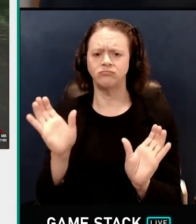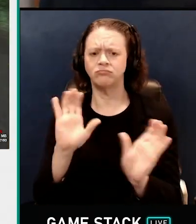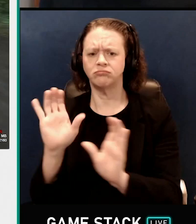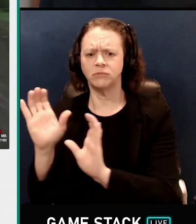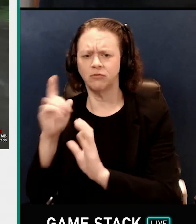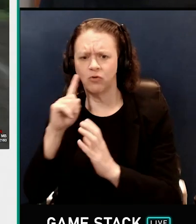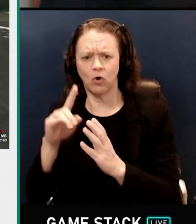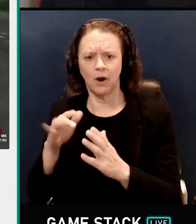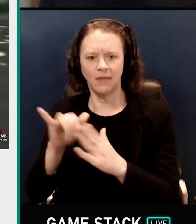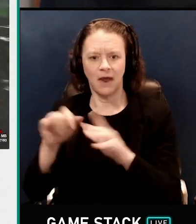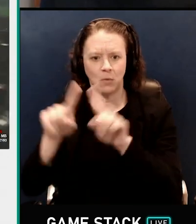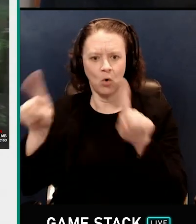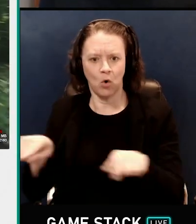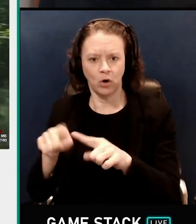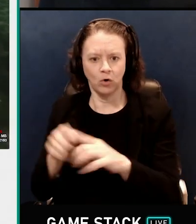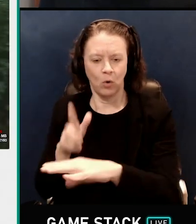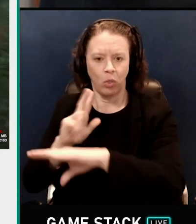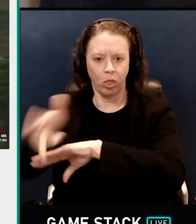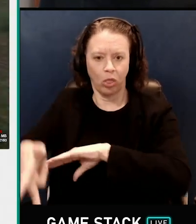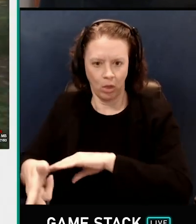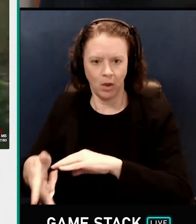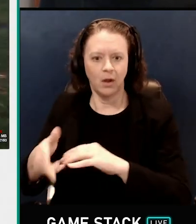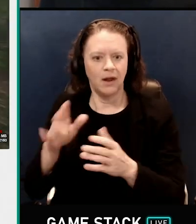vehicle in the world or chasing down one of your opponents.